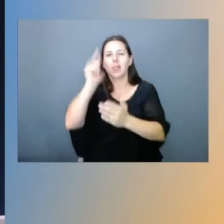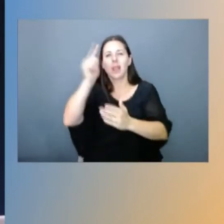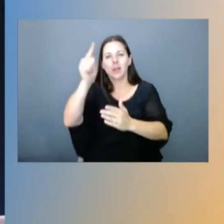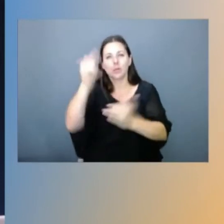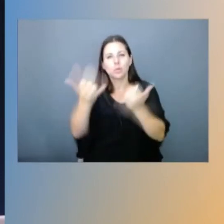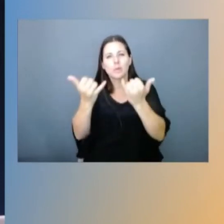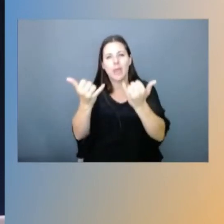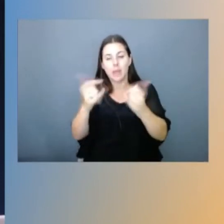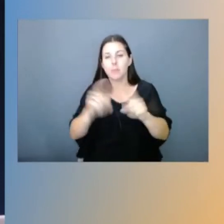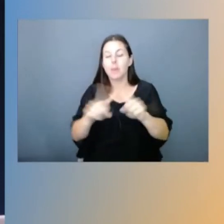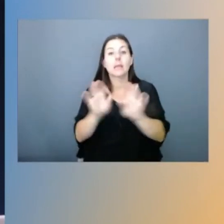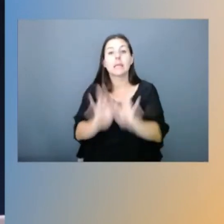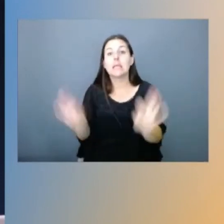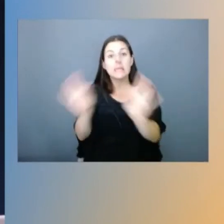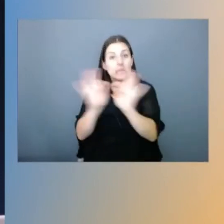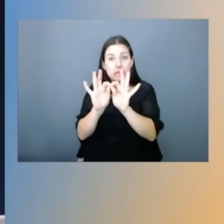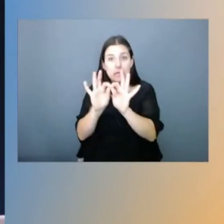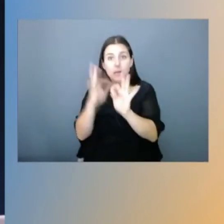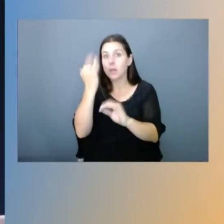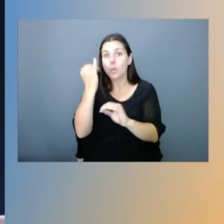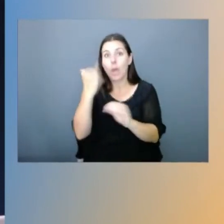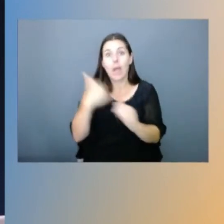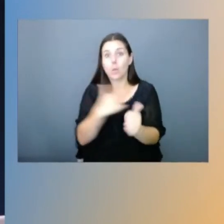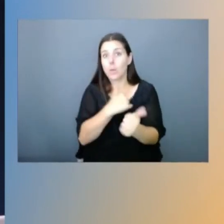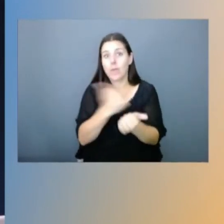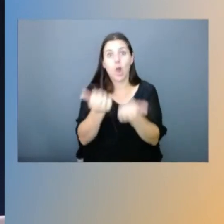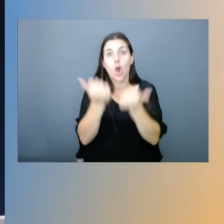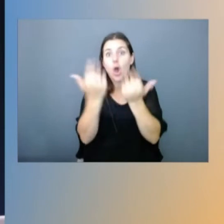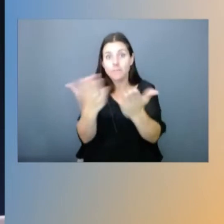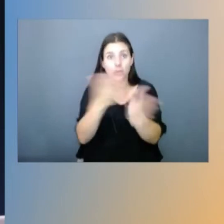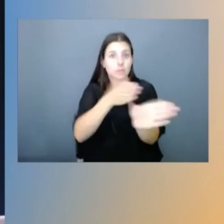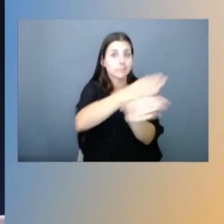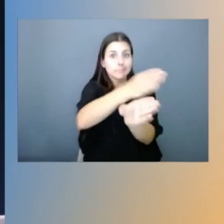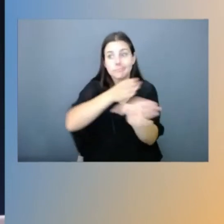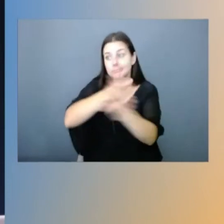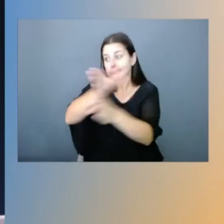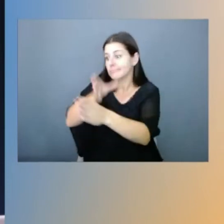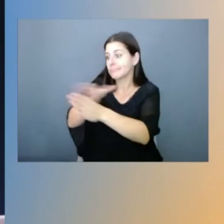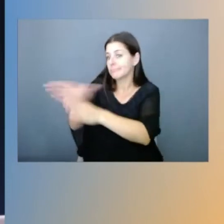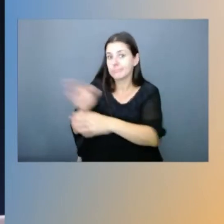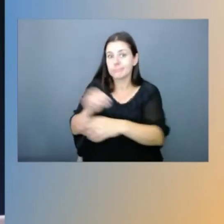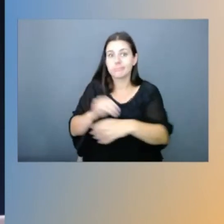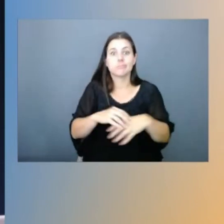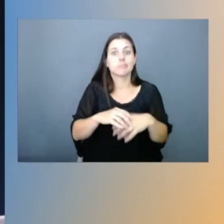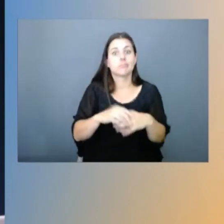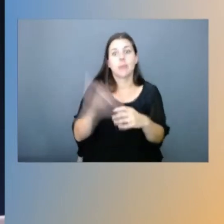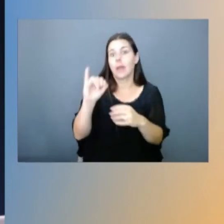That's why we have the offering in multiple spaces. We have the Im4jn and we have the I4i